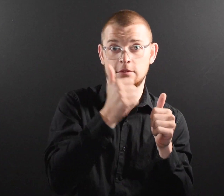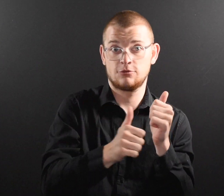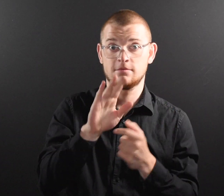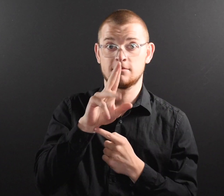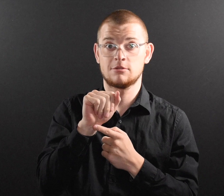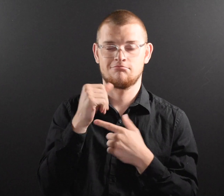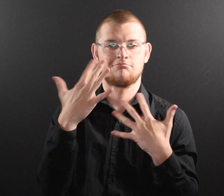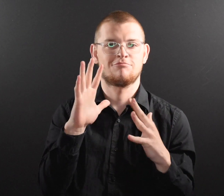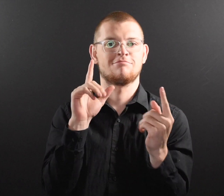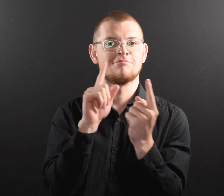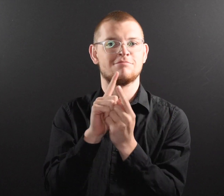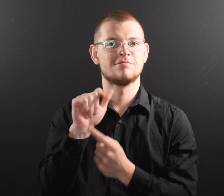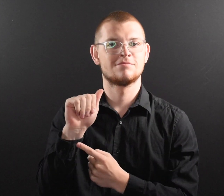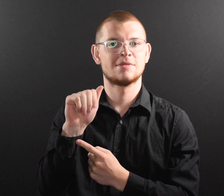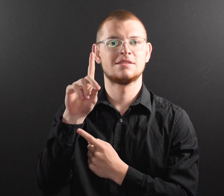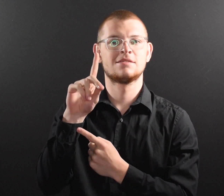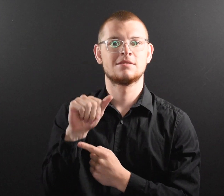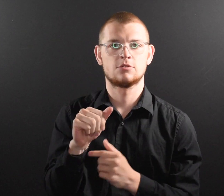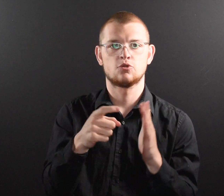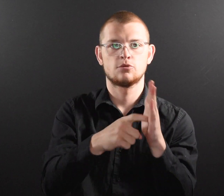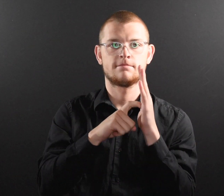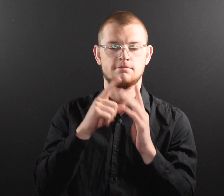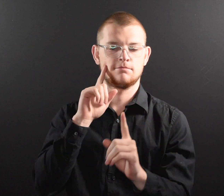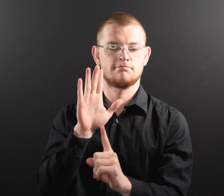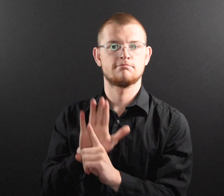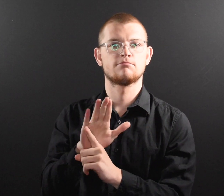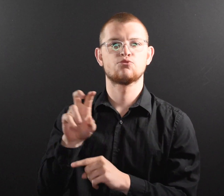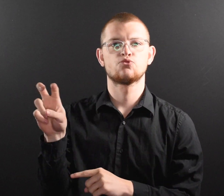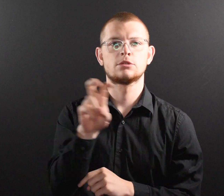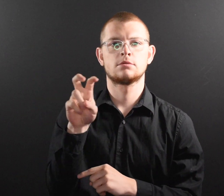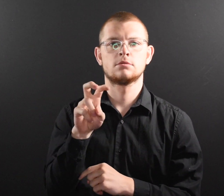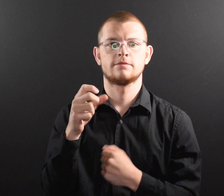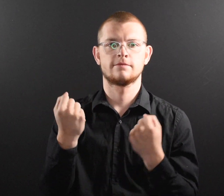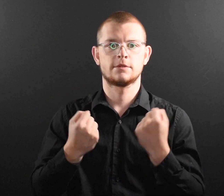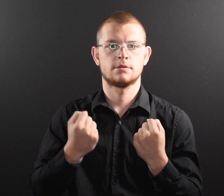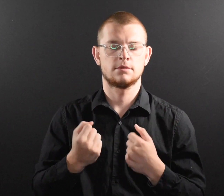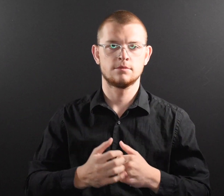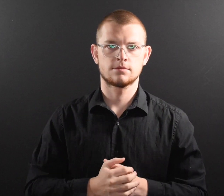Each bus meets ADA requirements for transit vehicles.